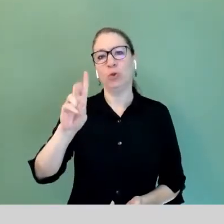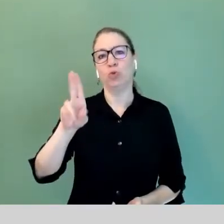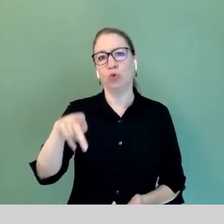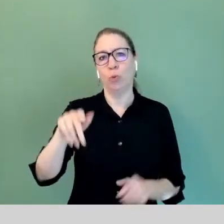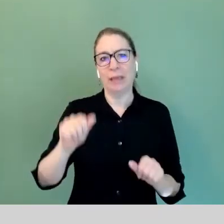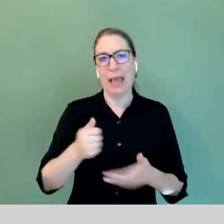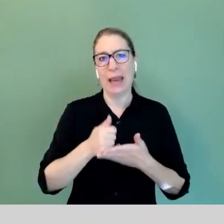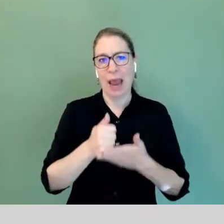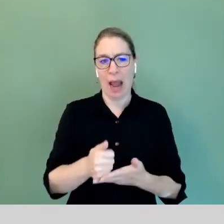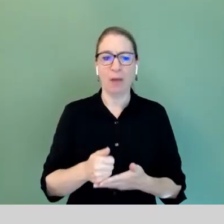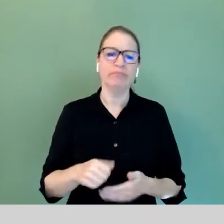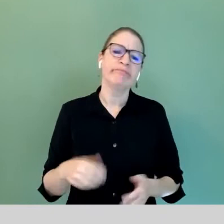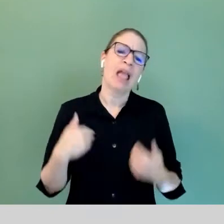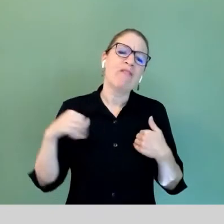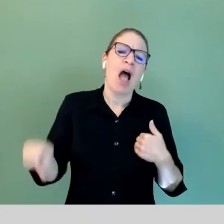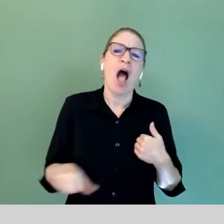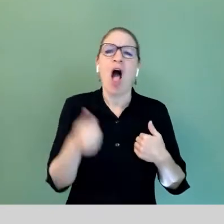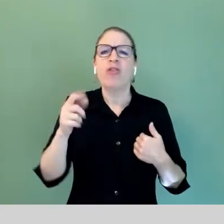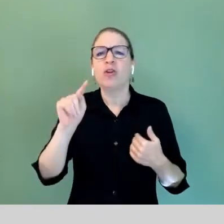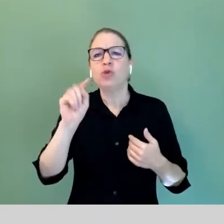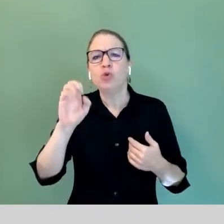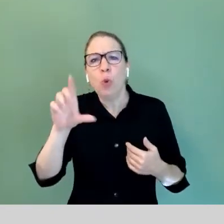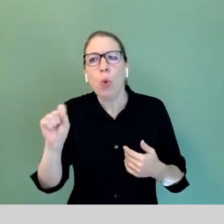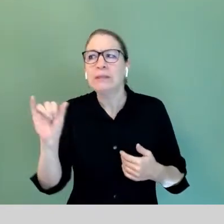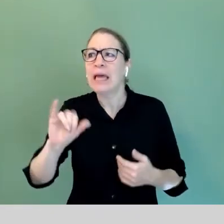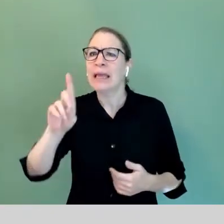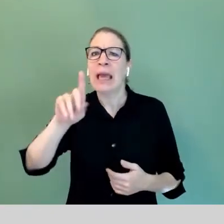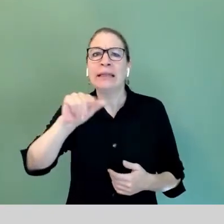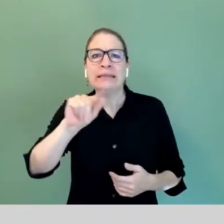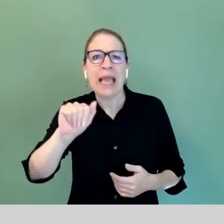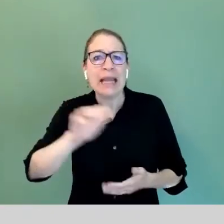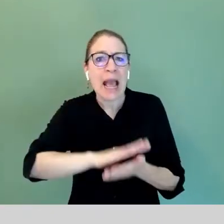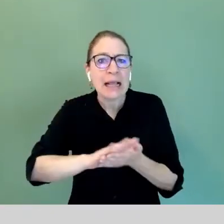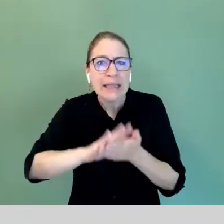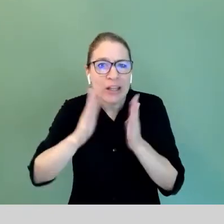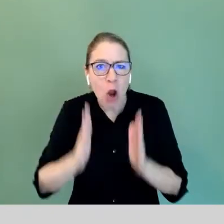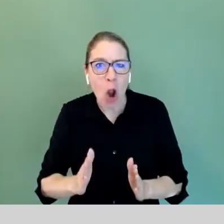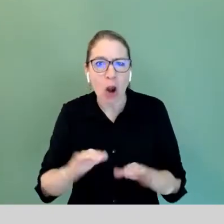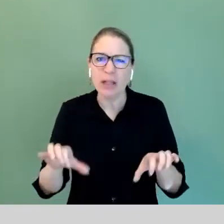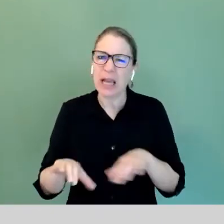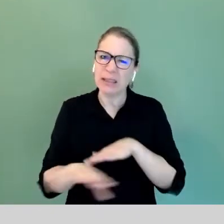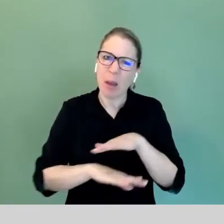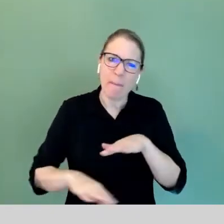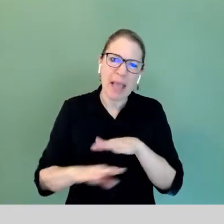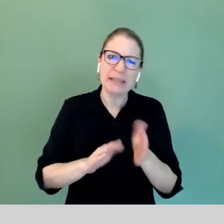There's other tools in the space like data cleaner, for example, which does some basic cleaning operations